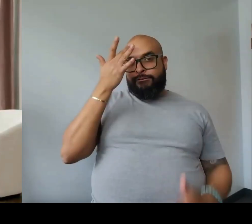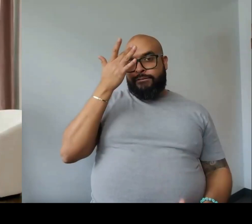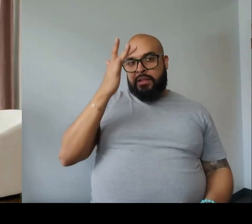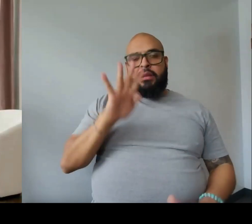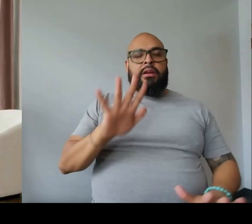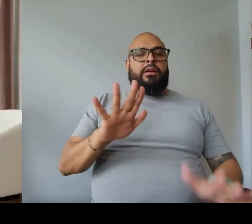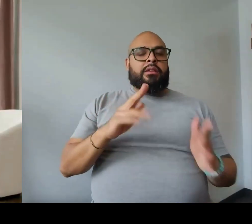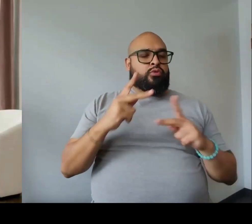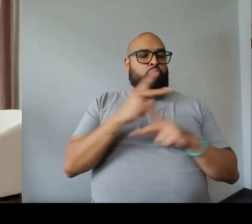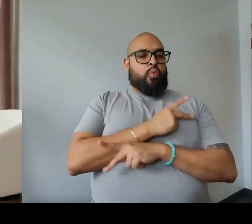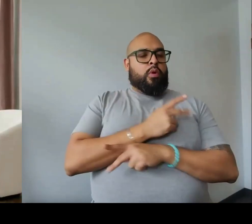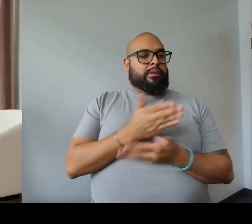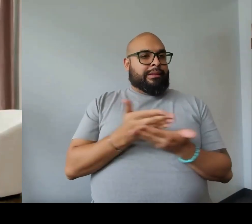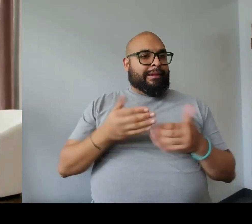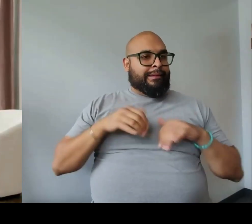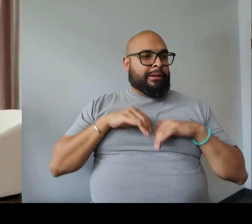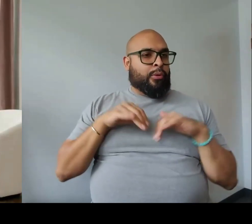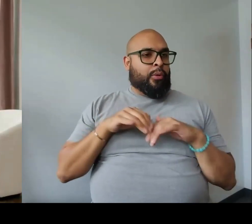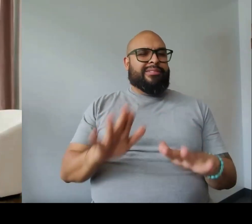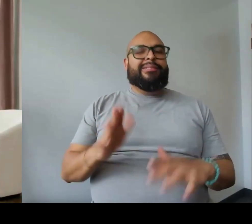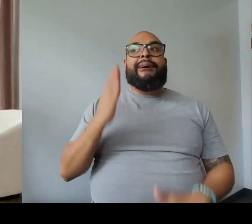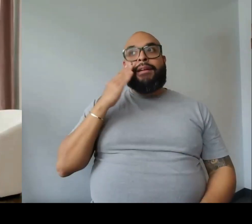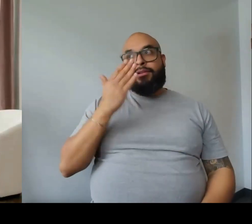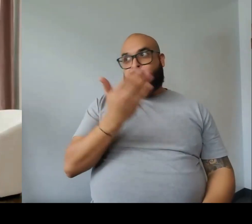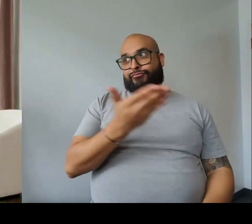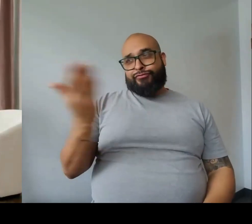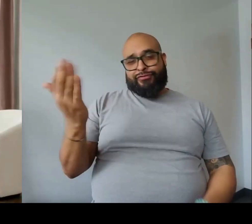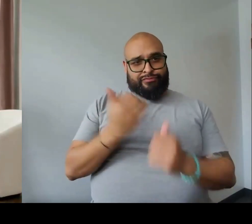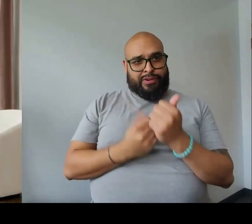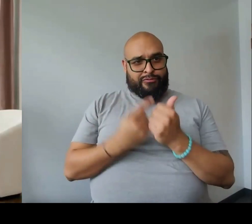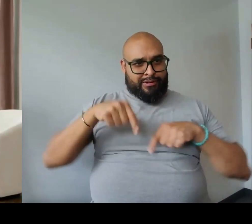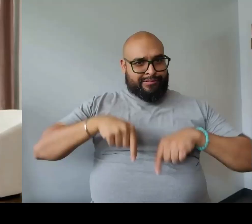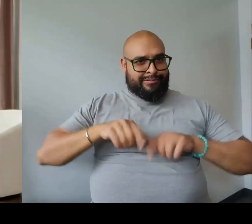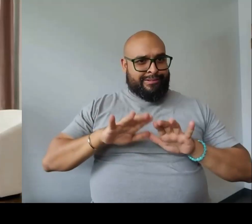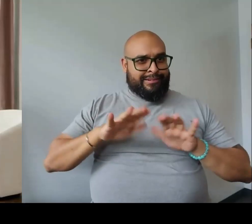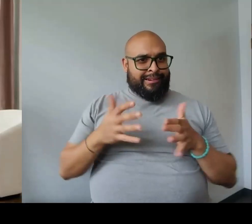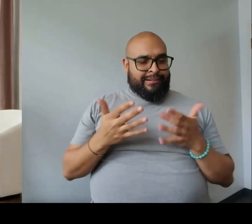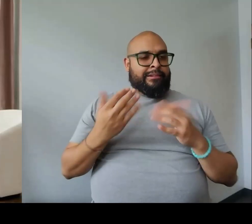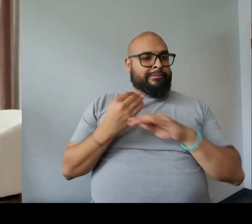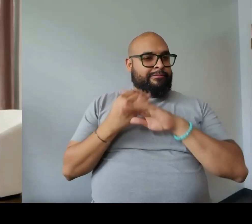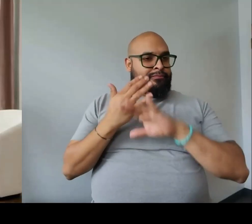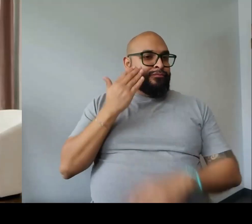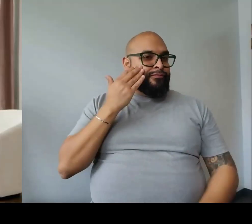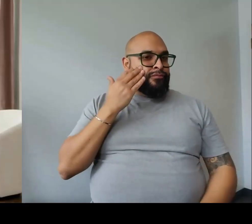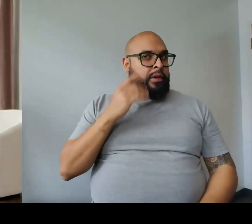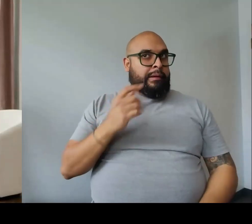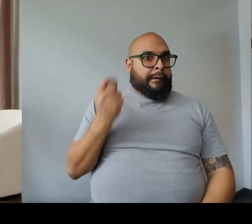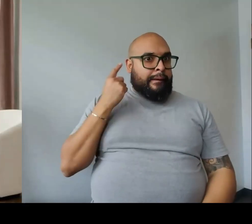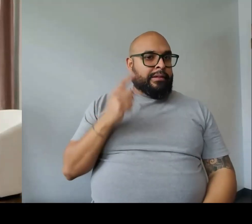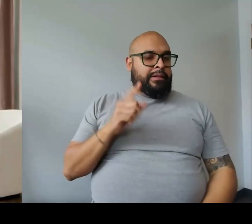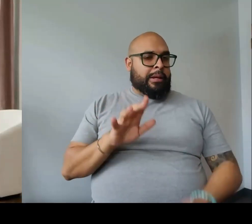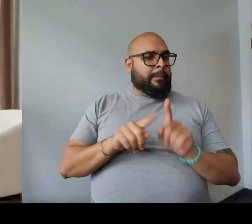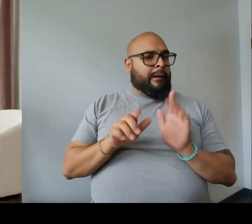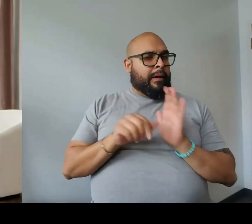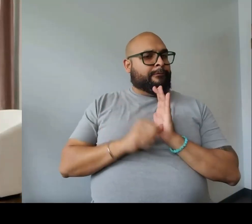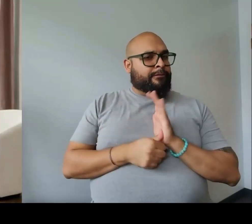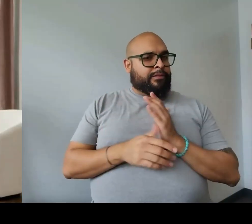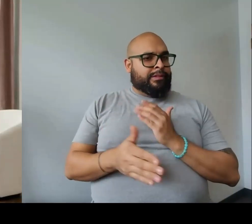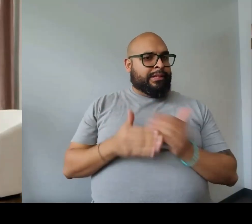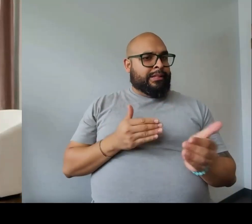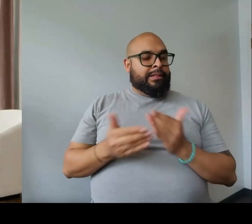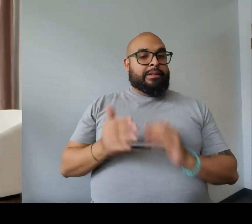And part of that, and I think everybody on here knows and understands, but I'm just going to say it just in case, that our standardized tests aren't normed on our population.